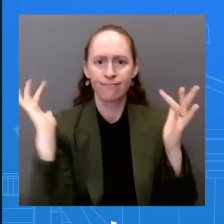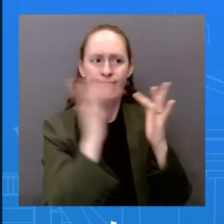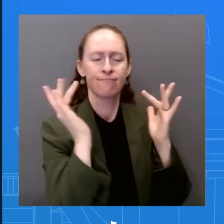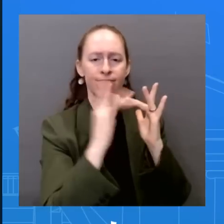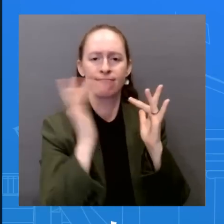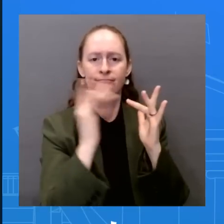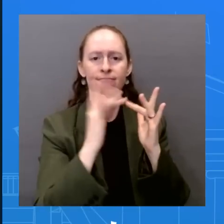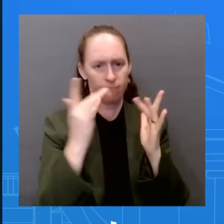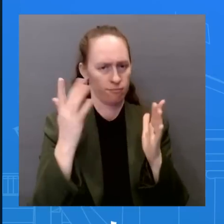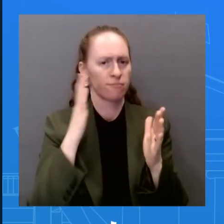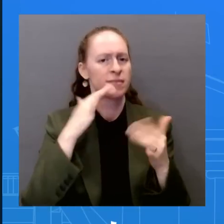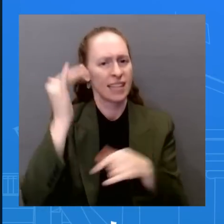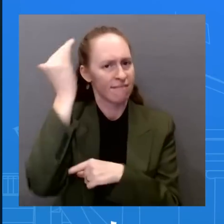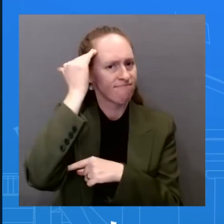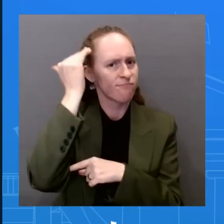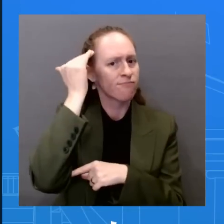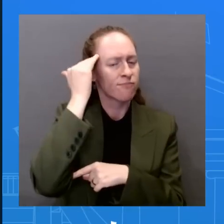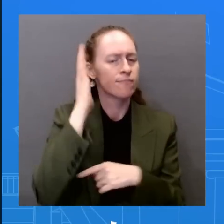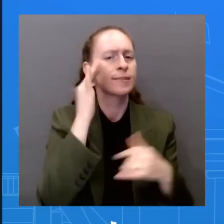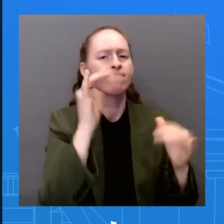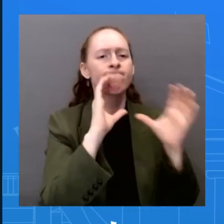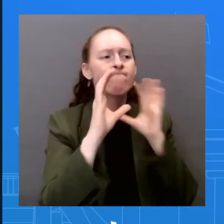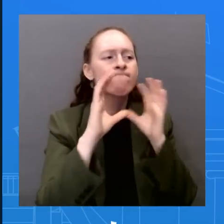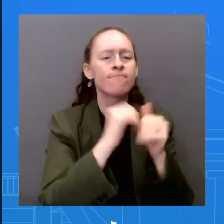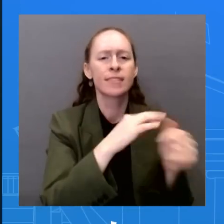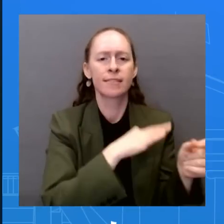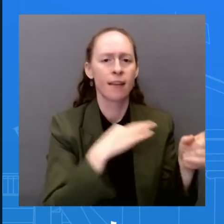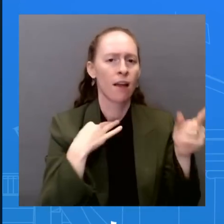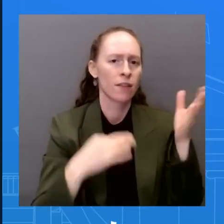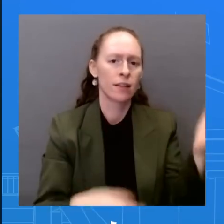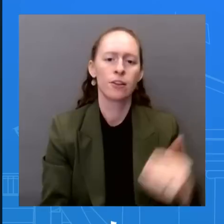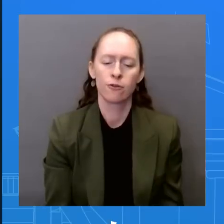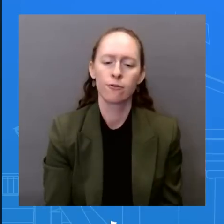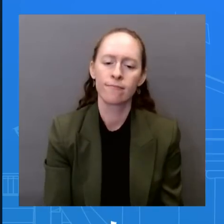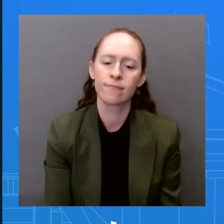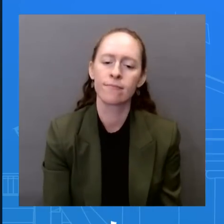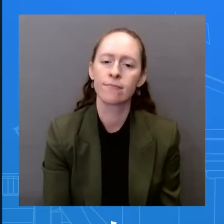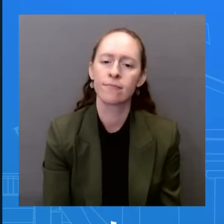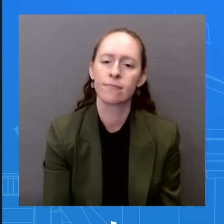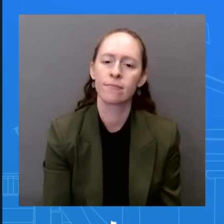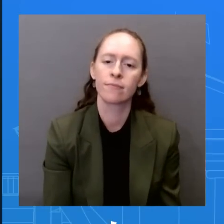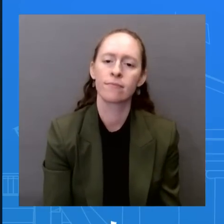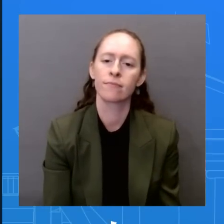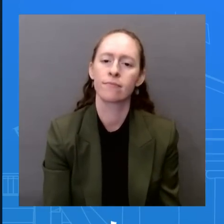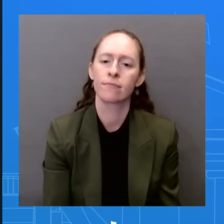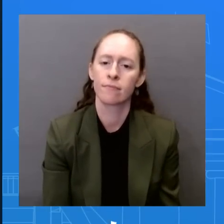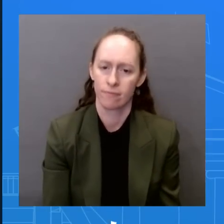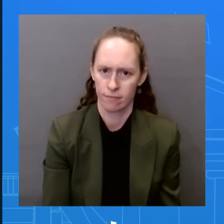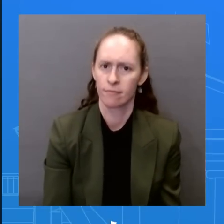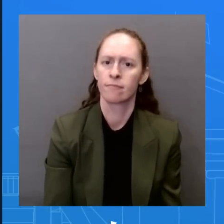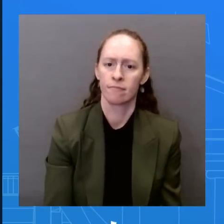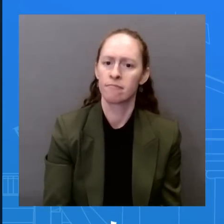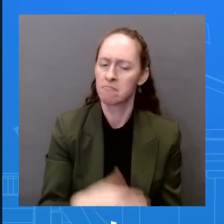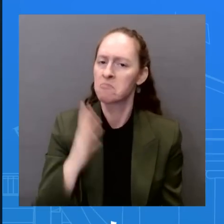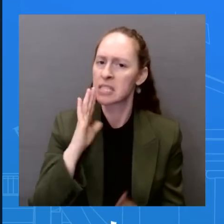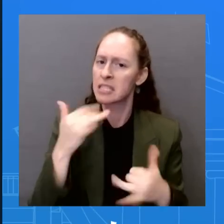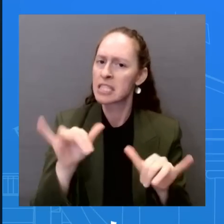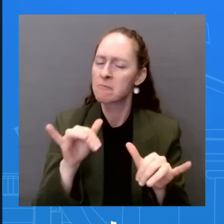and members in Congress to make sure that we get this done. But again, this is something that he supports -- this piece of legislation.